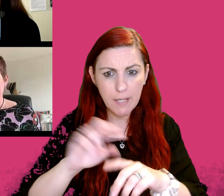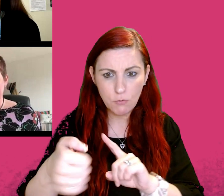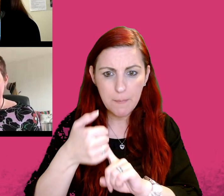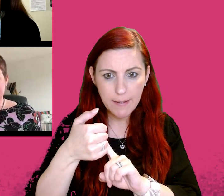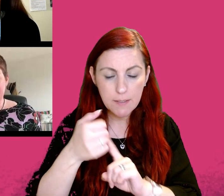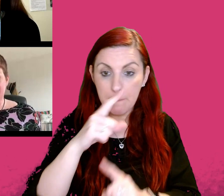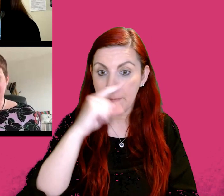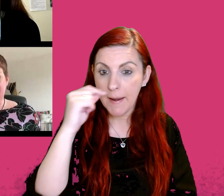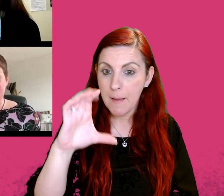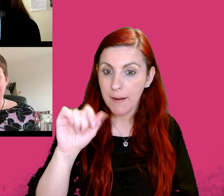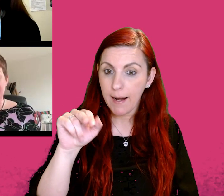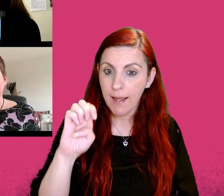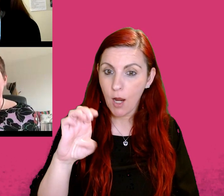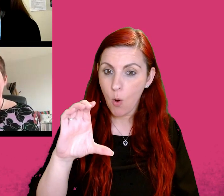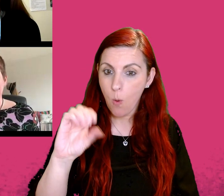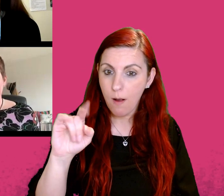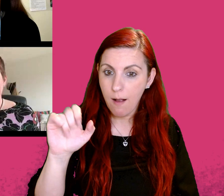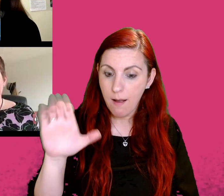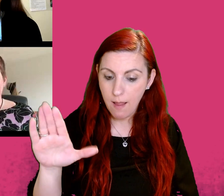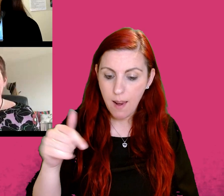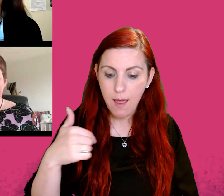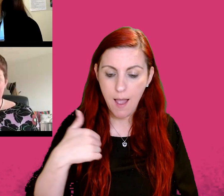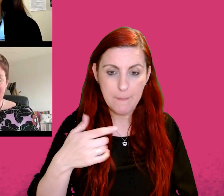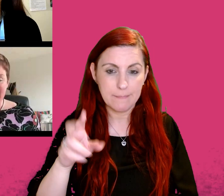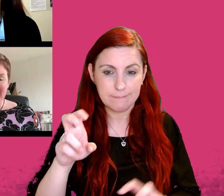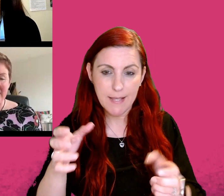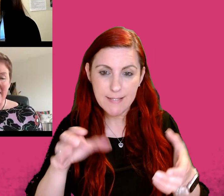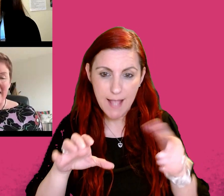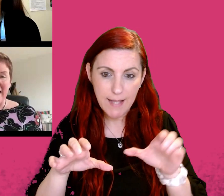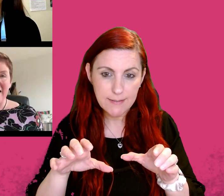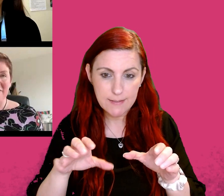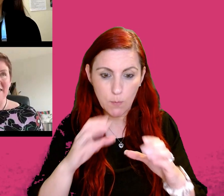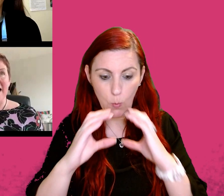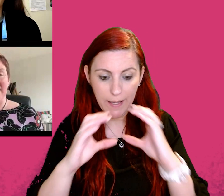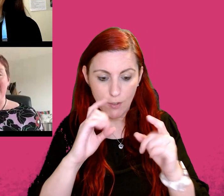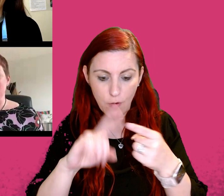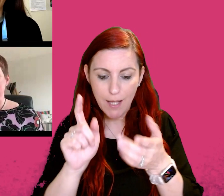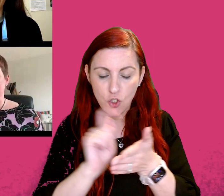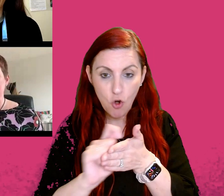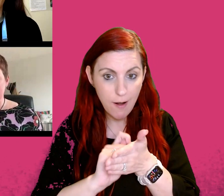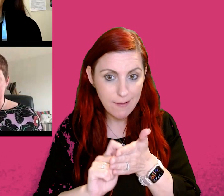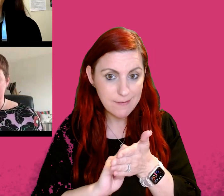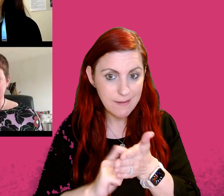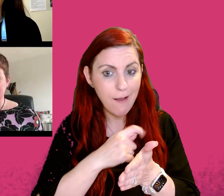O'Connell I am a science Communicator a science journalist and I have to say it has been wonderful